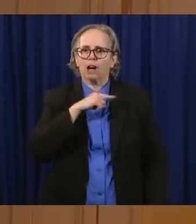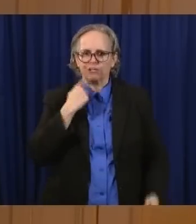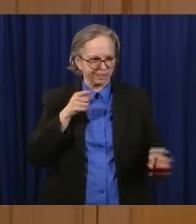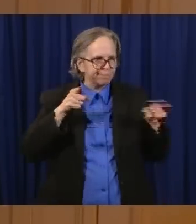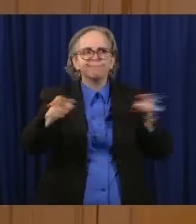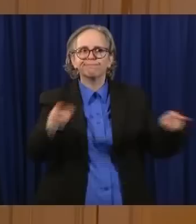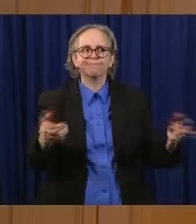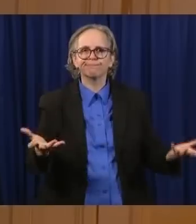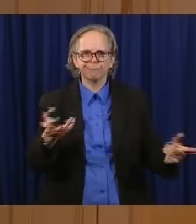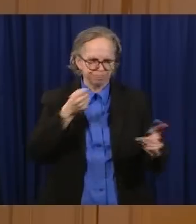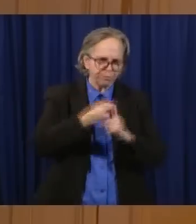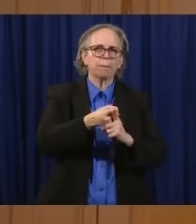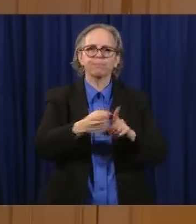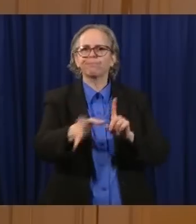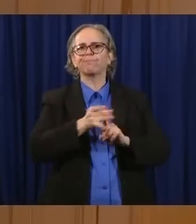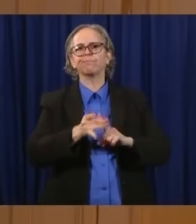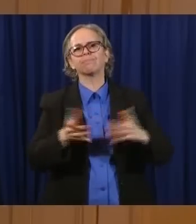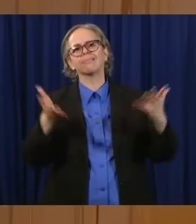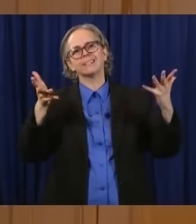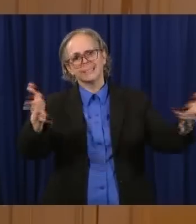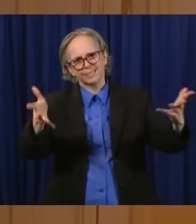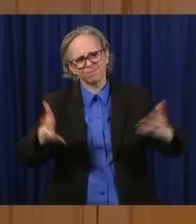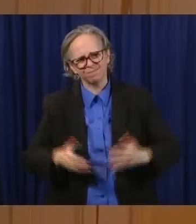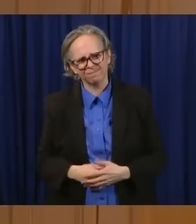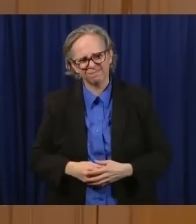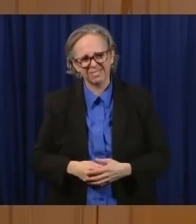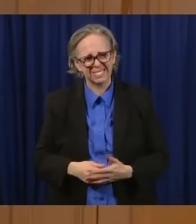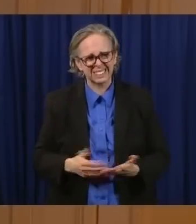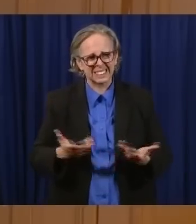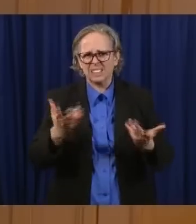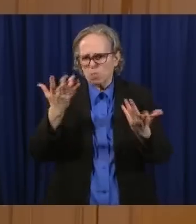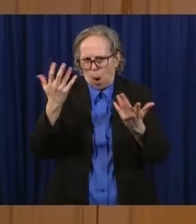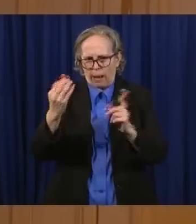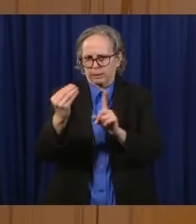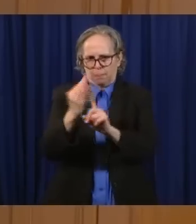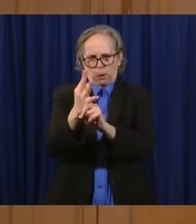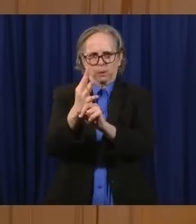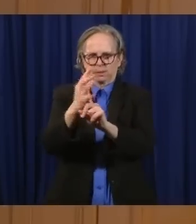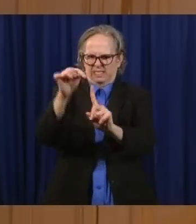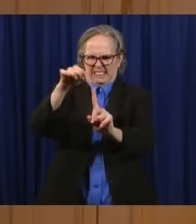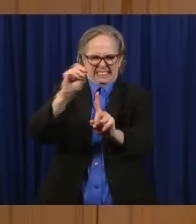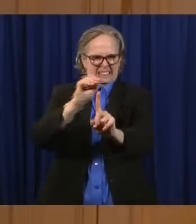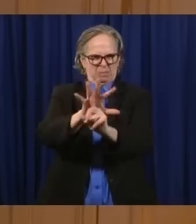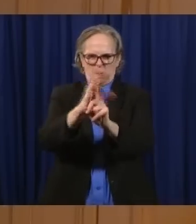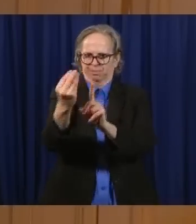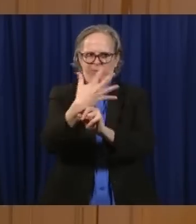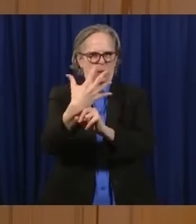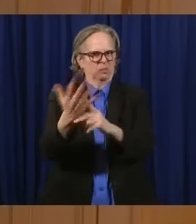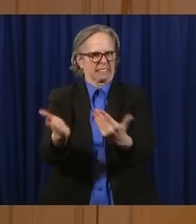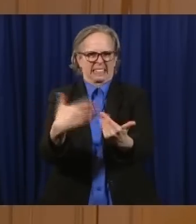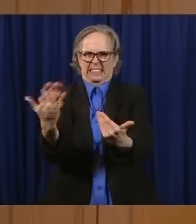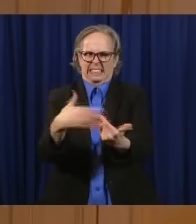IT'S IN THE THAT HOSPITALS OR NURSING HOMES ARE DOING SOMETHING WRONG.